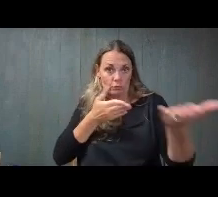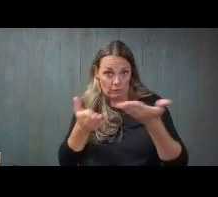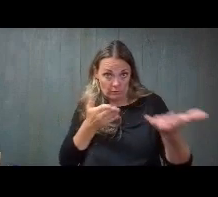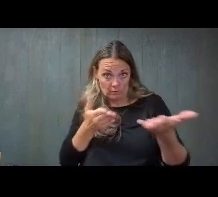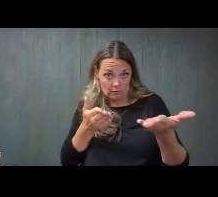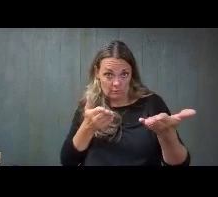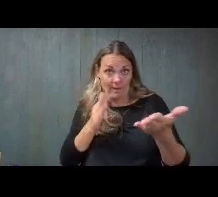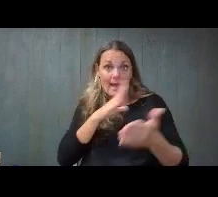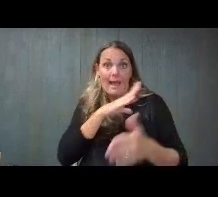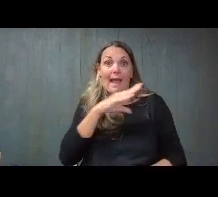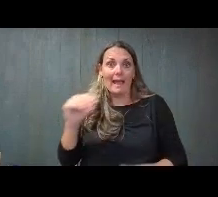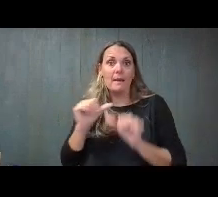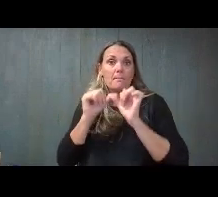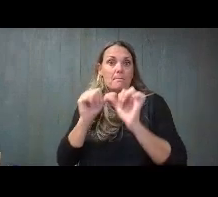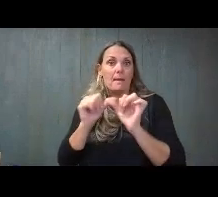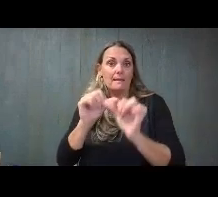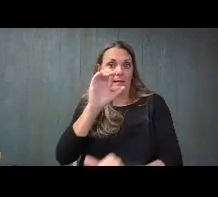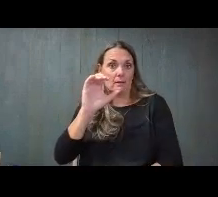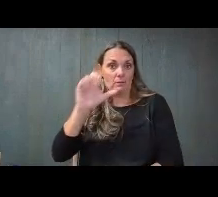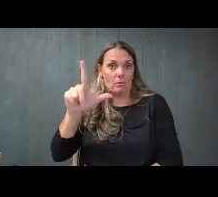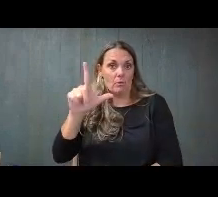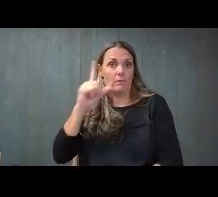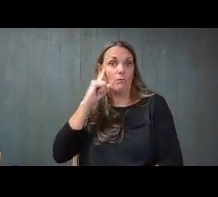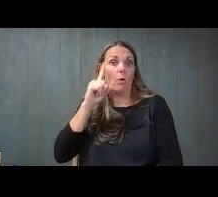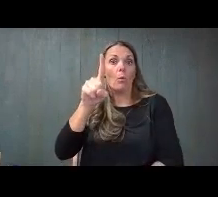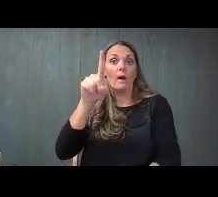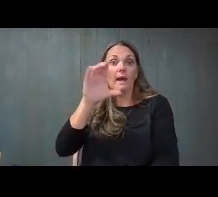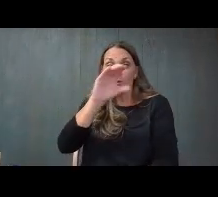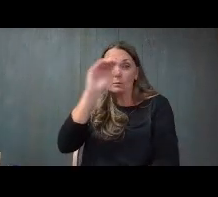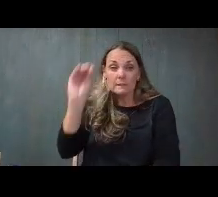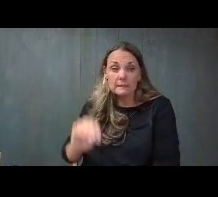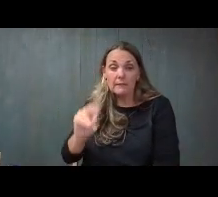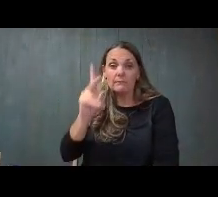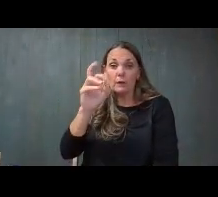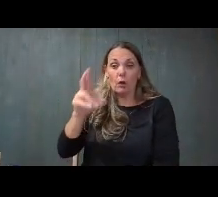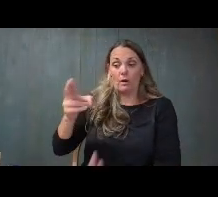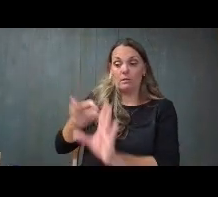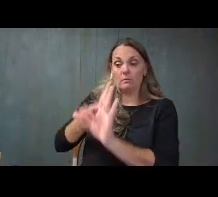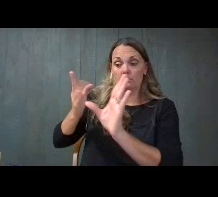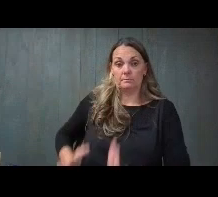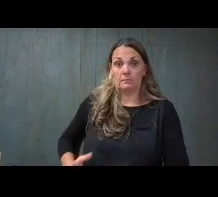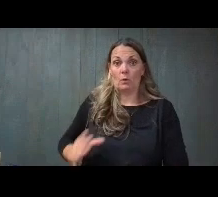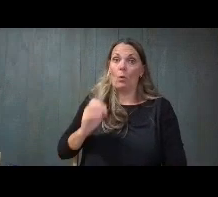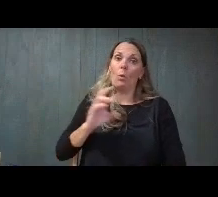and maintain caseloads of 100% VR applicants or eligible individuals.